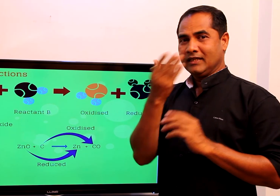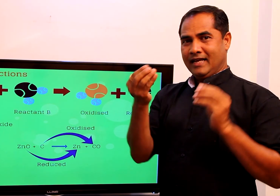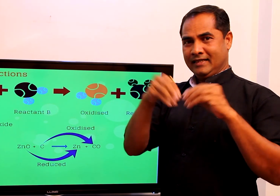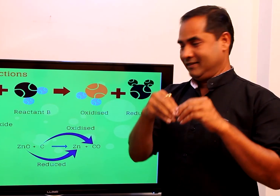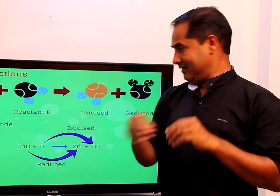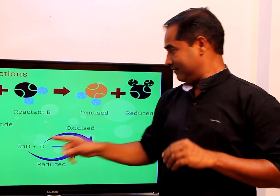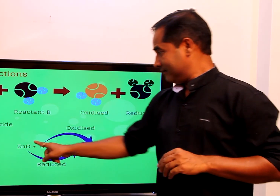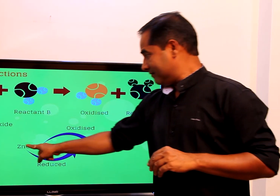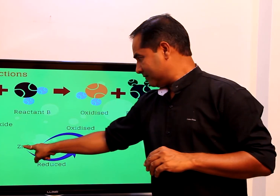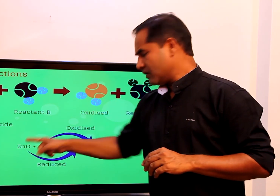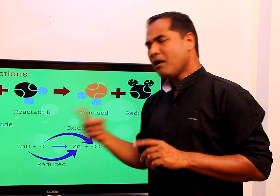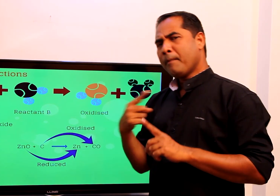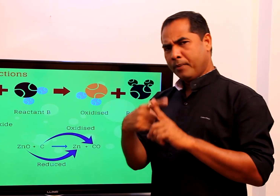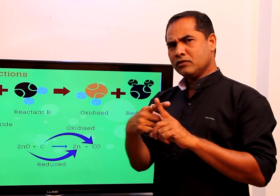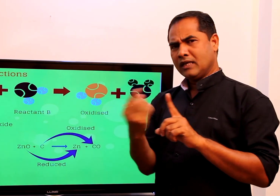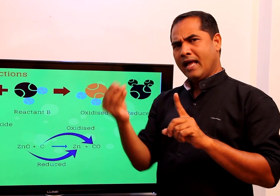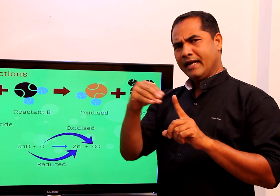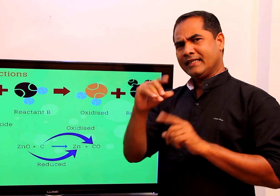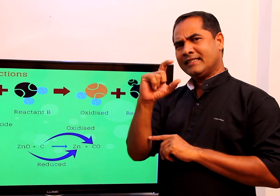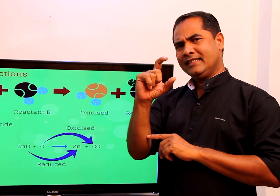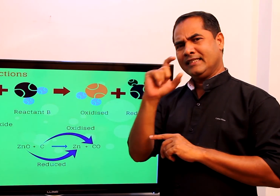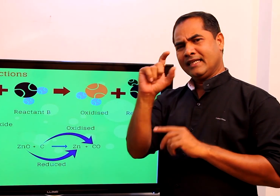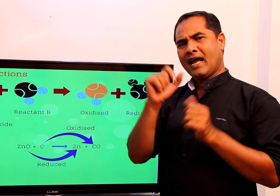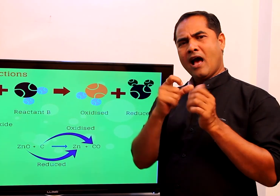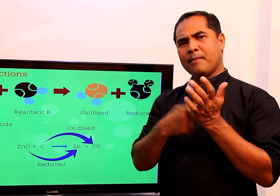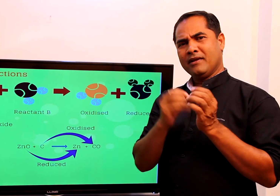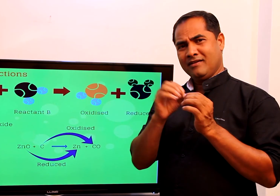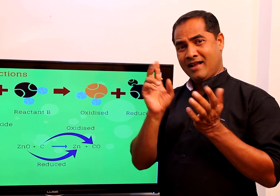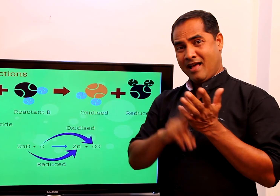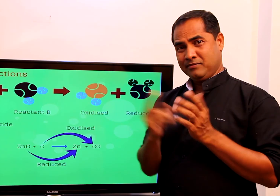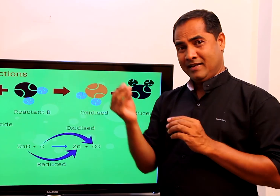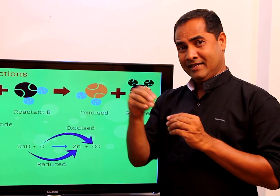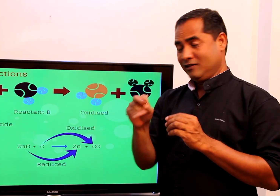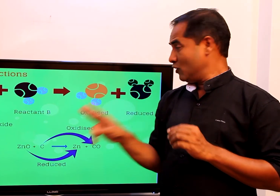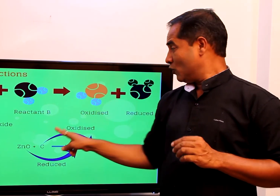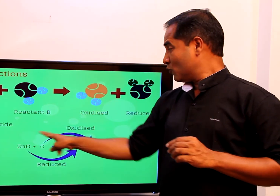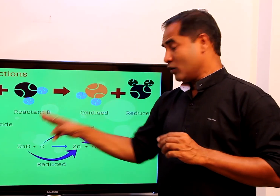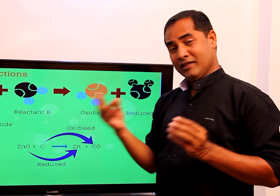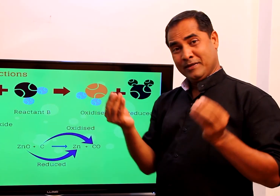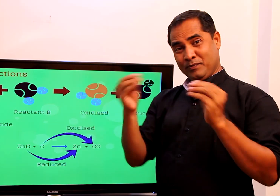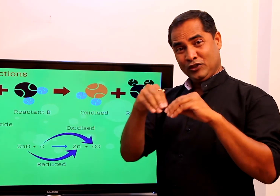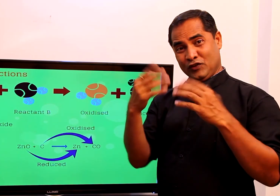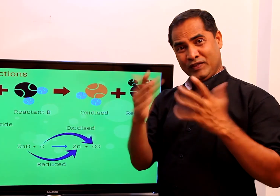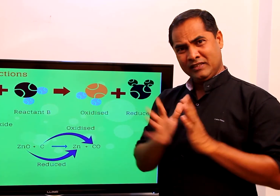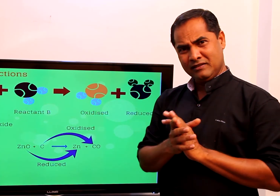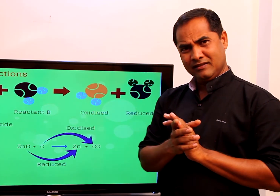ZnO or Zinc Oxide, if you add carbon to that, i.e. 'C'